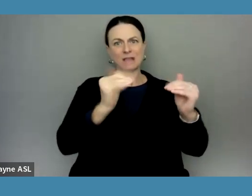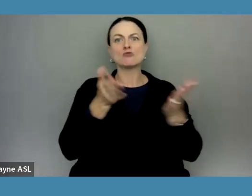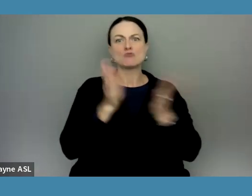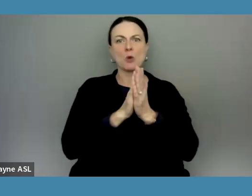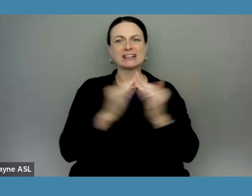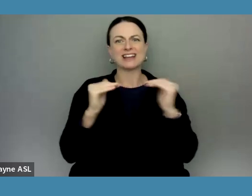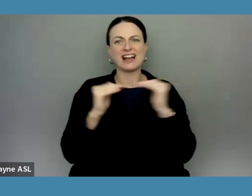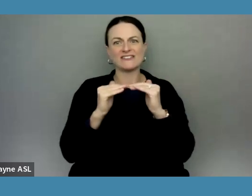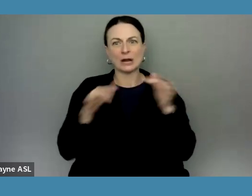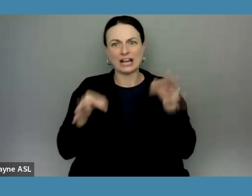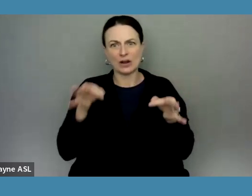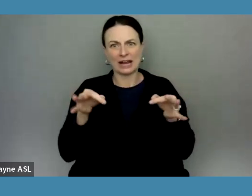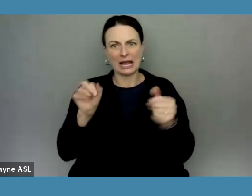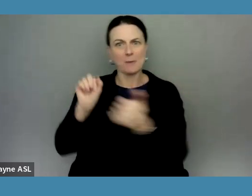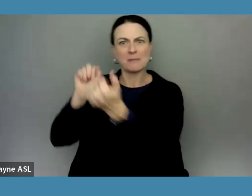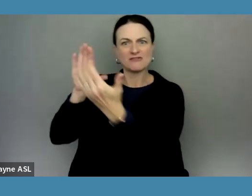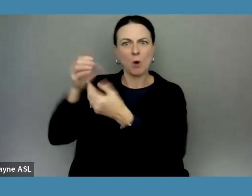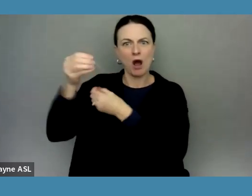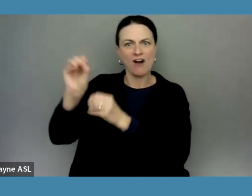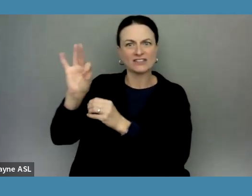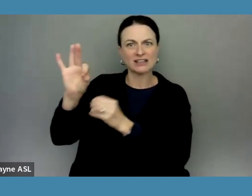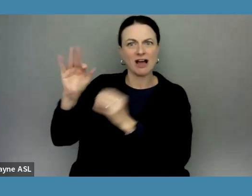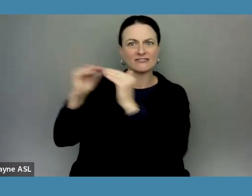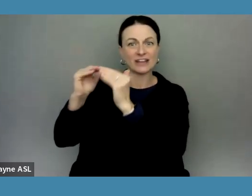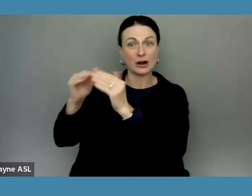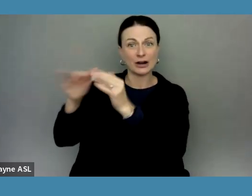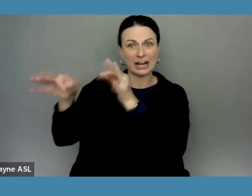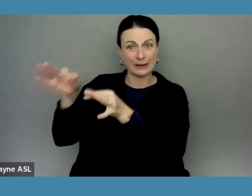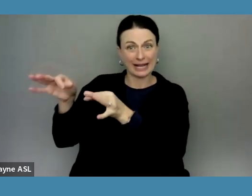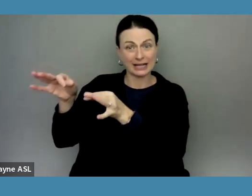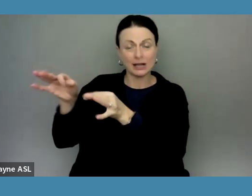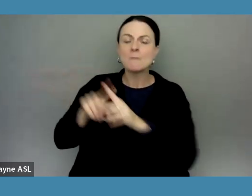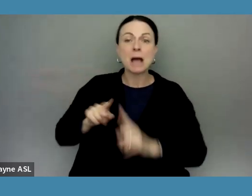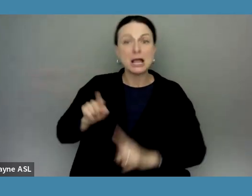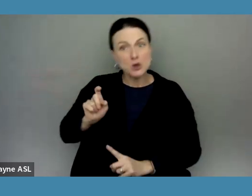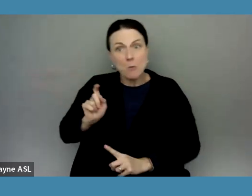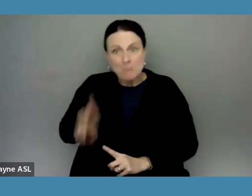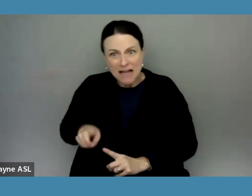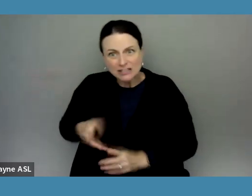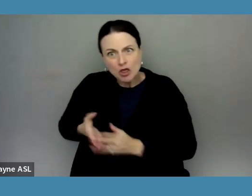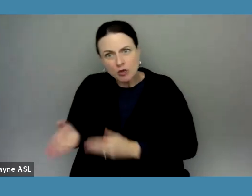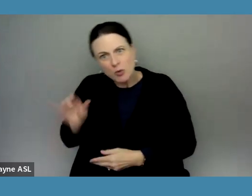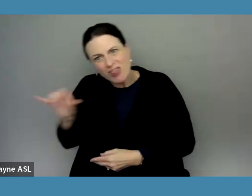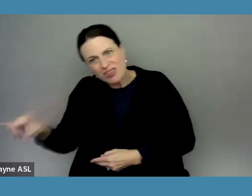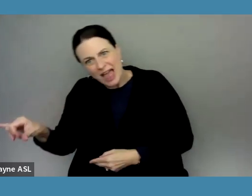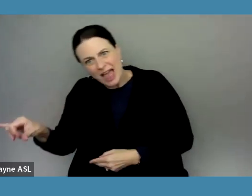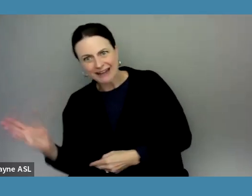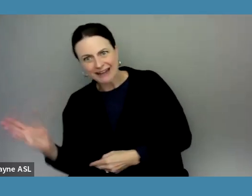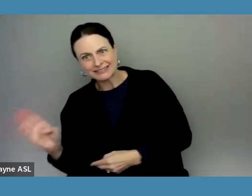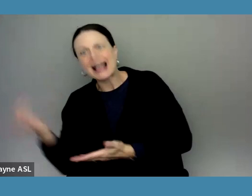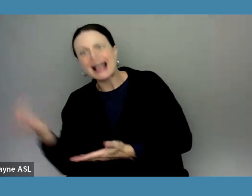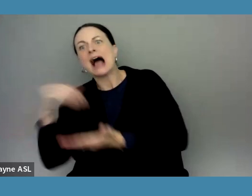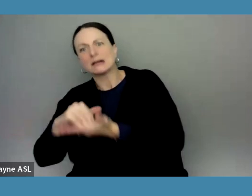before the Office of Fair Hearings. It is just that you have to exhaust that internal plan appeal process